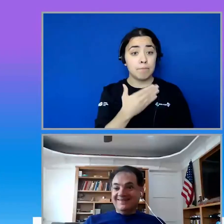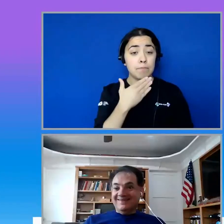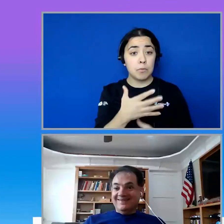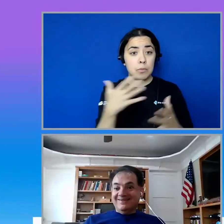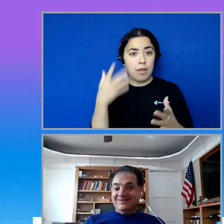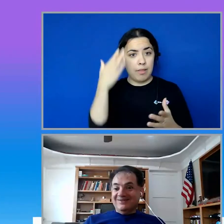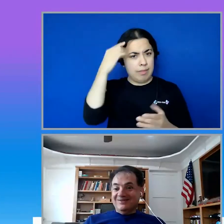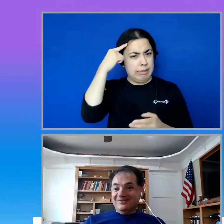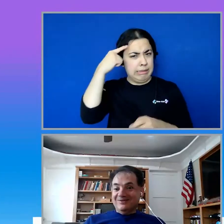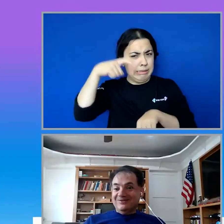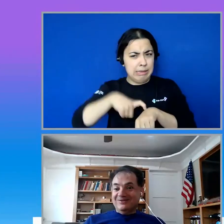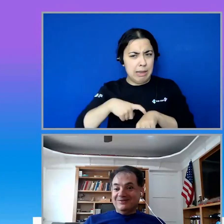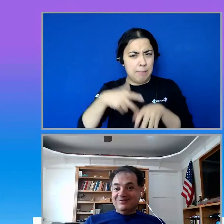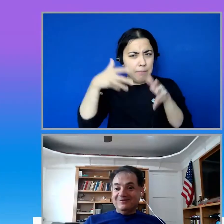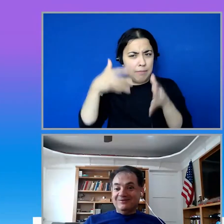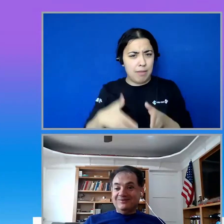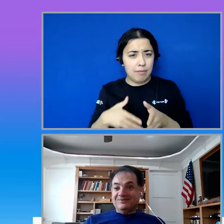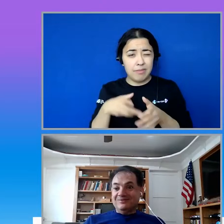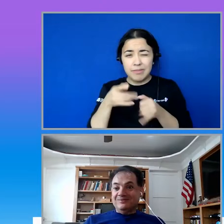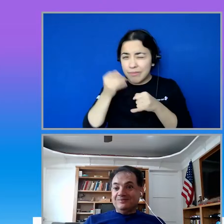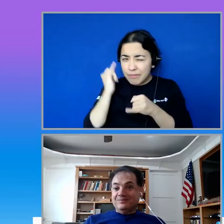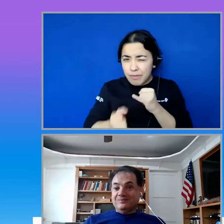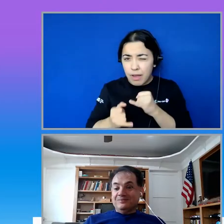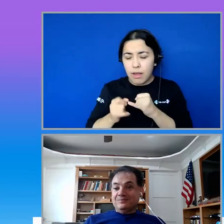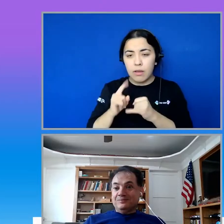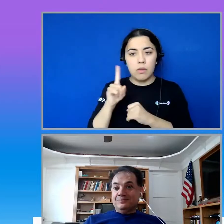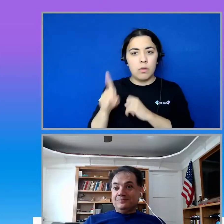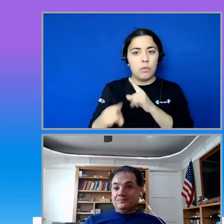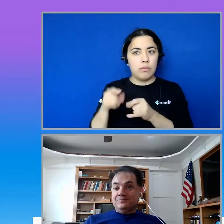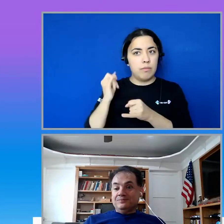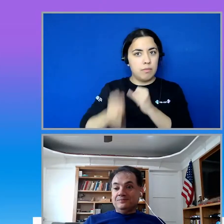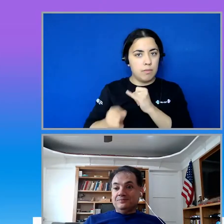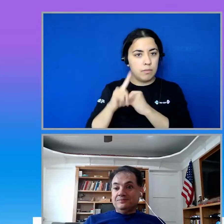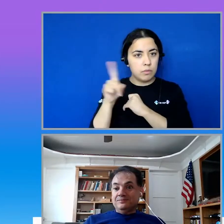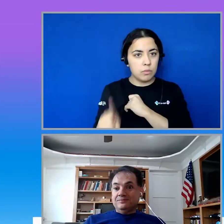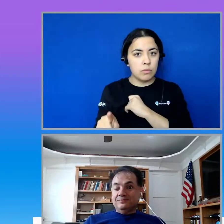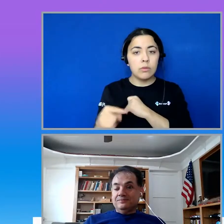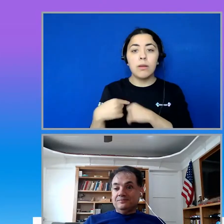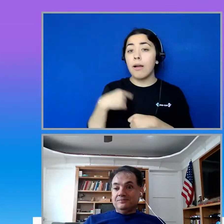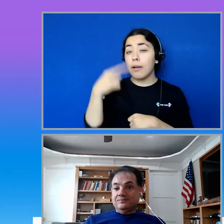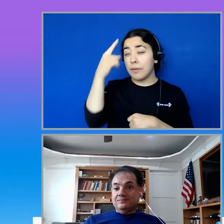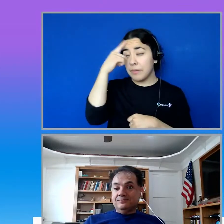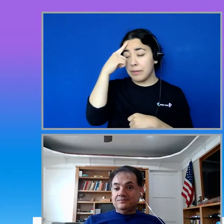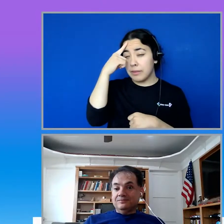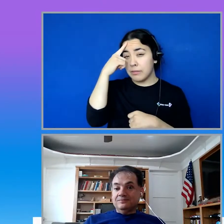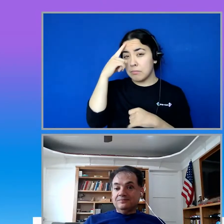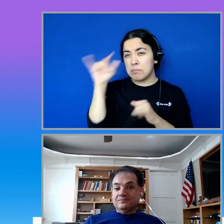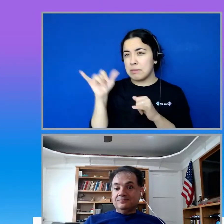think we've got time for a short final question. And I think it's